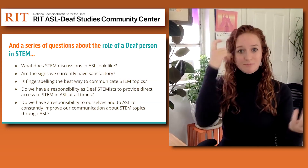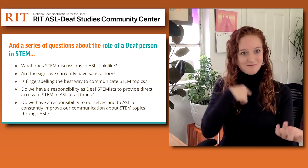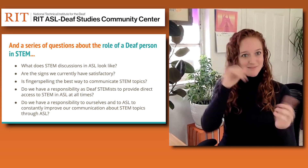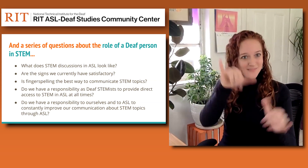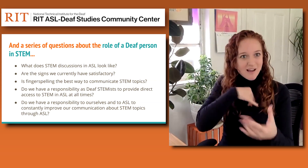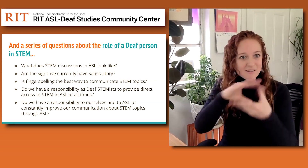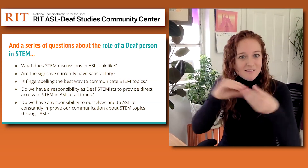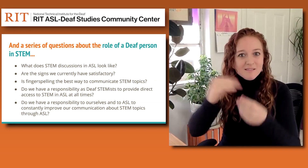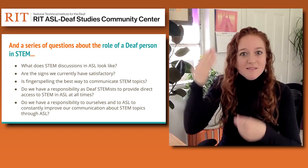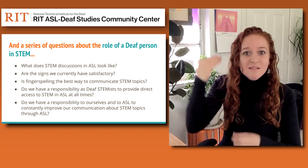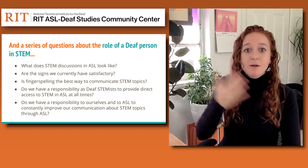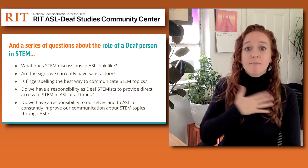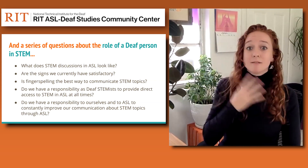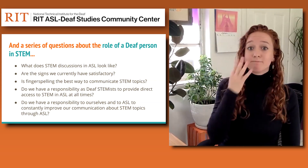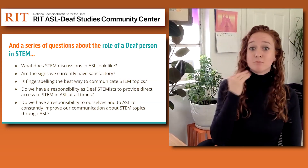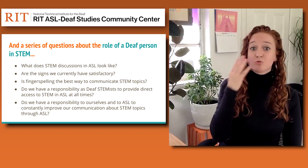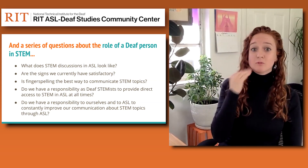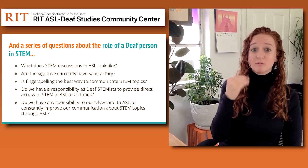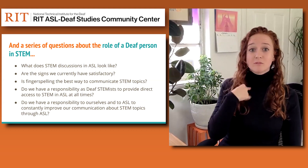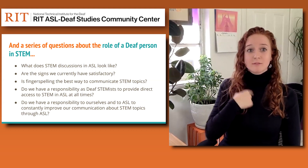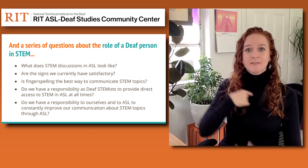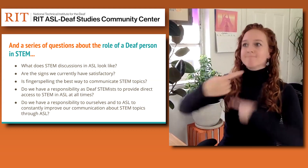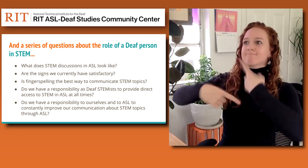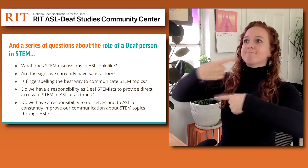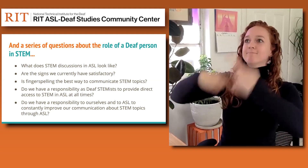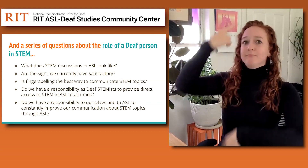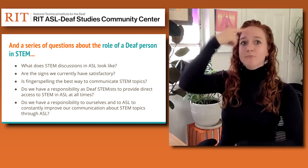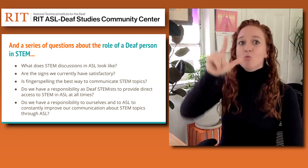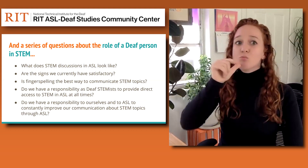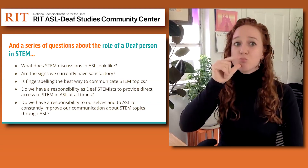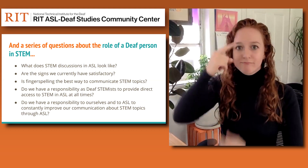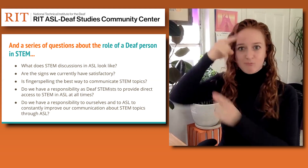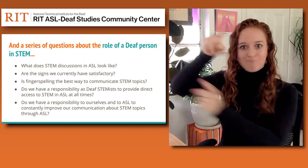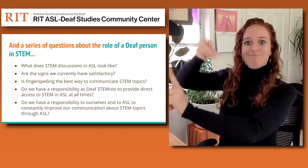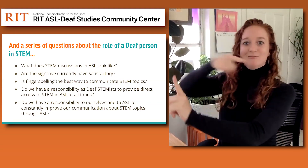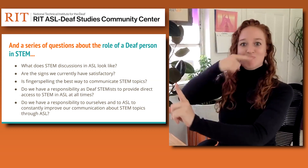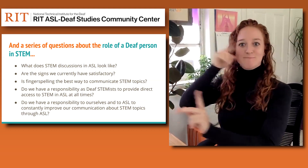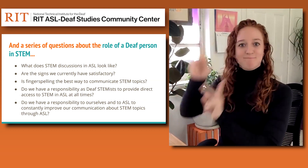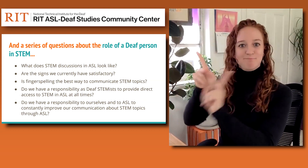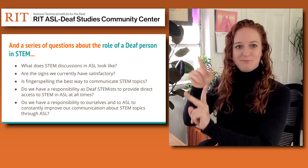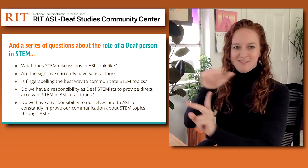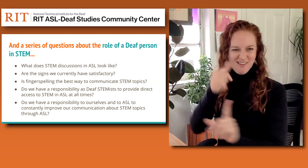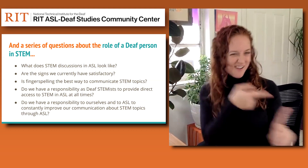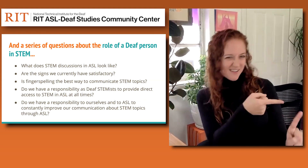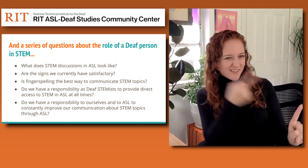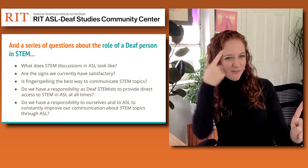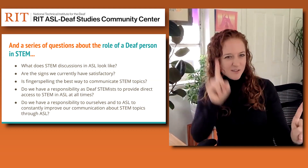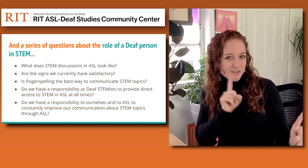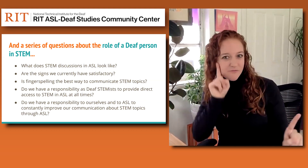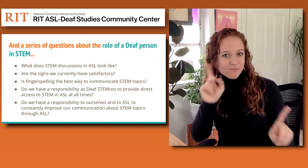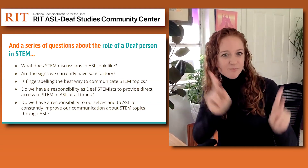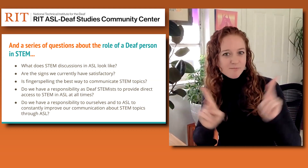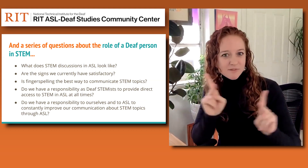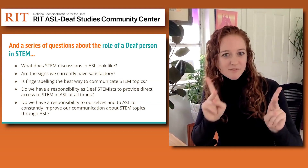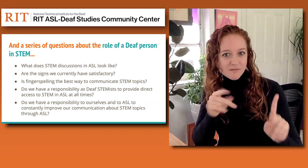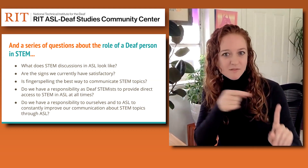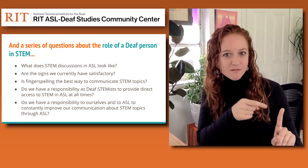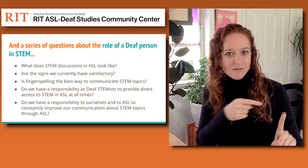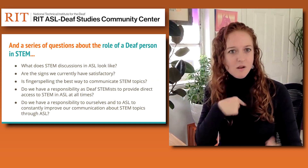Fourthly, as I thought about before, you know, my experience of signing in English word order wasn't for my deaf family and friends.